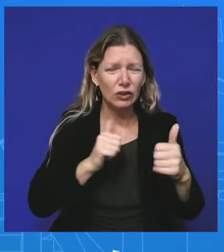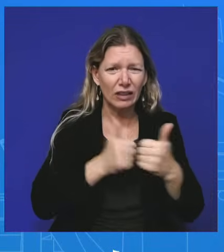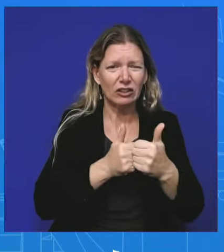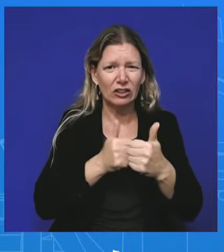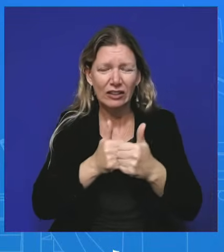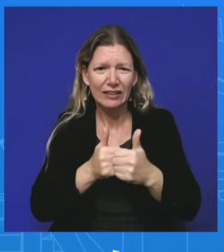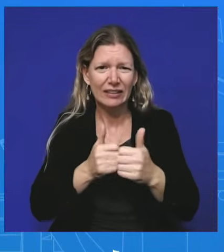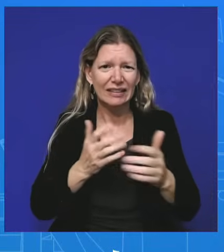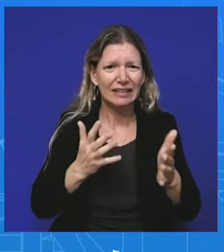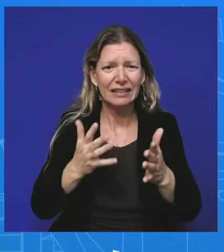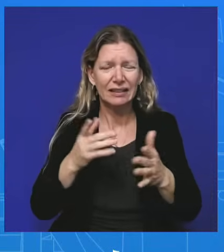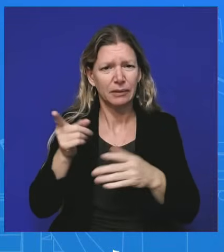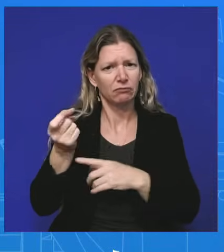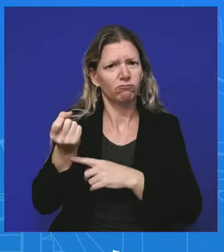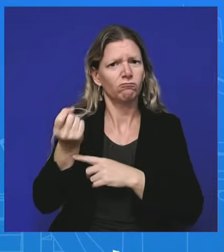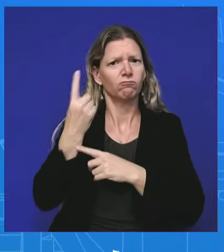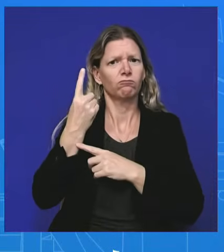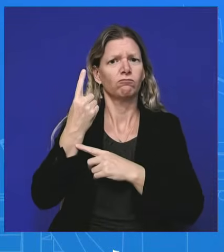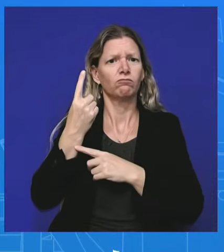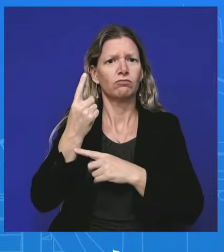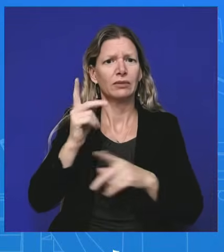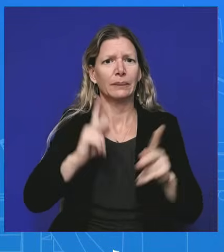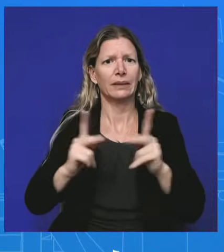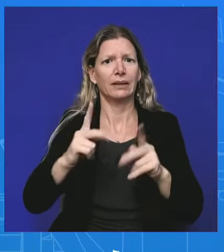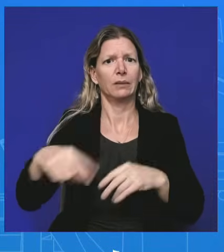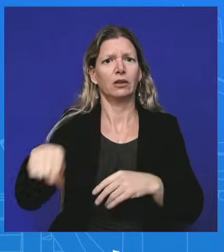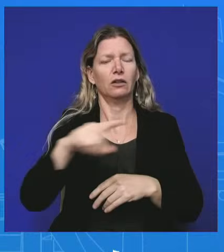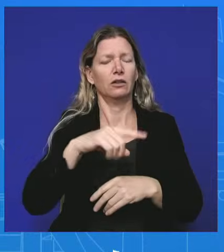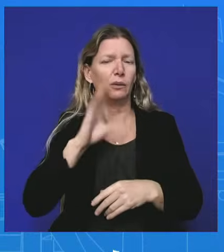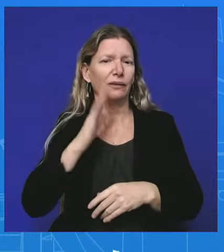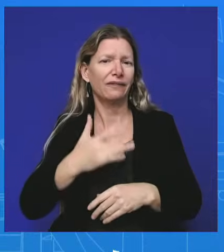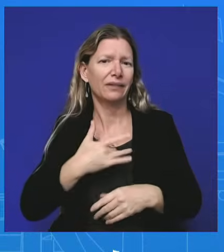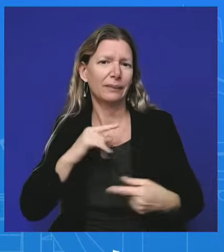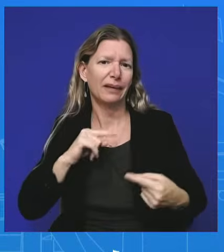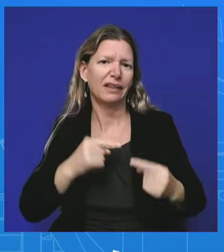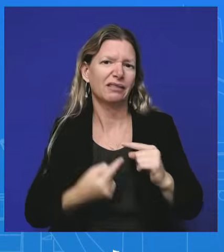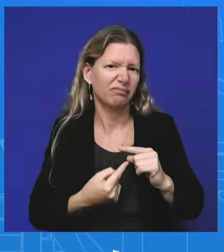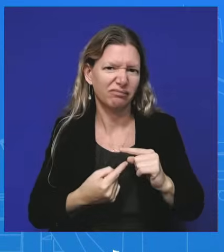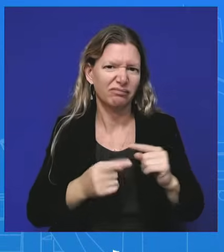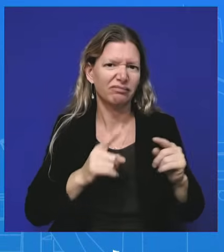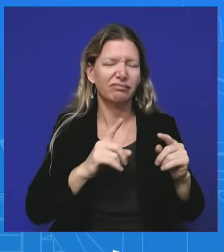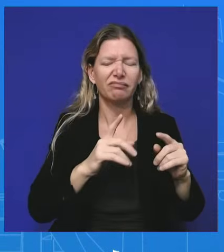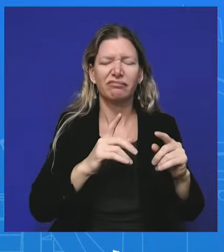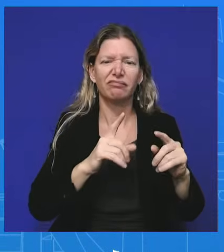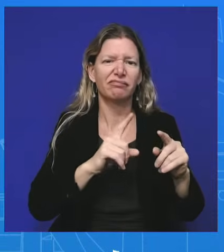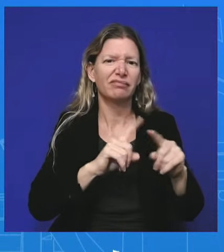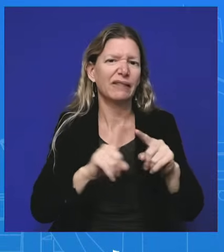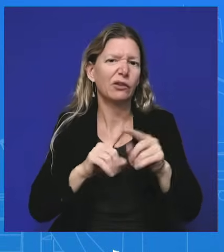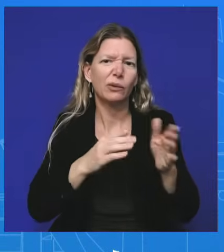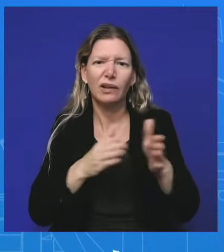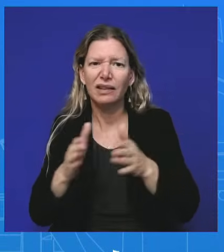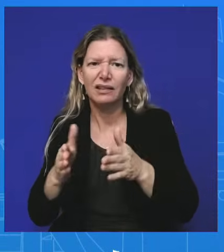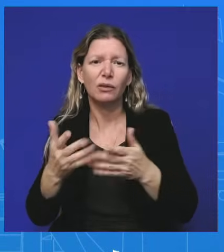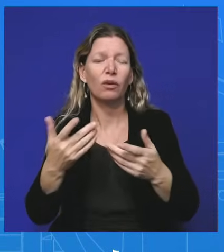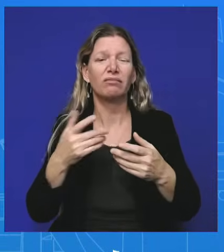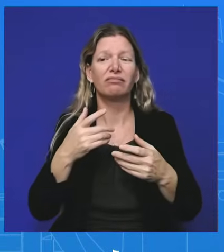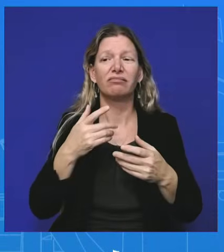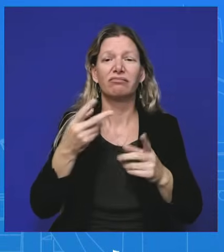there are people who are going to feel pain in a different way or see actions that he's taken differently, in different views.